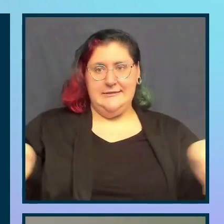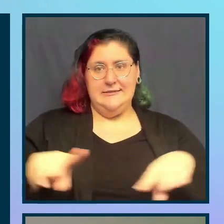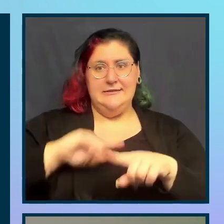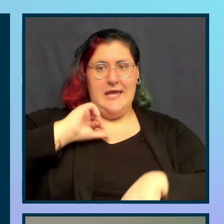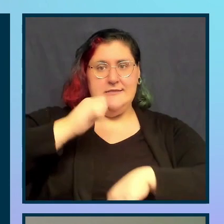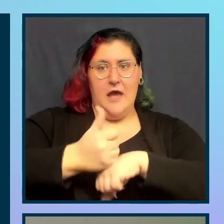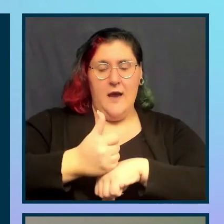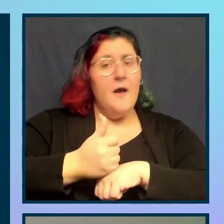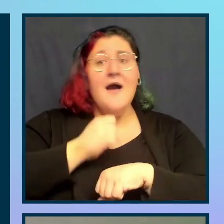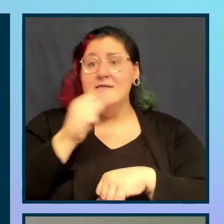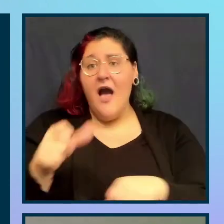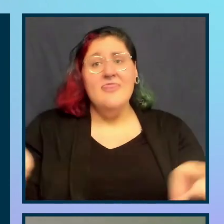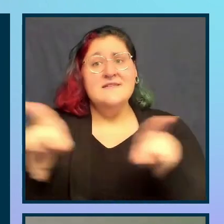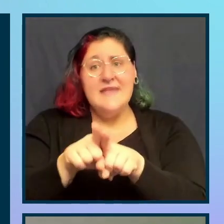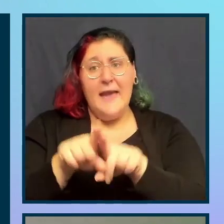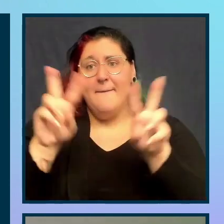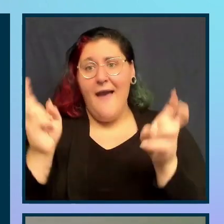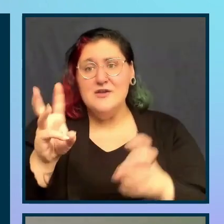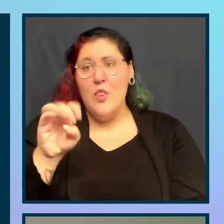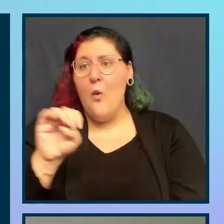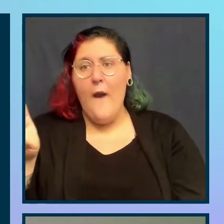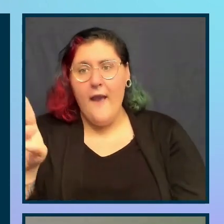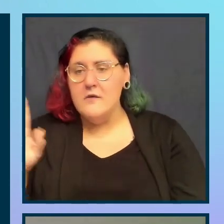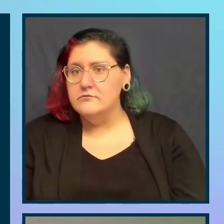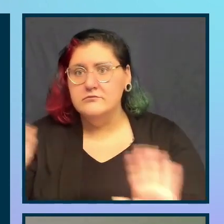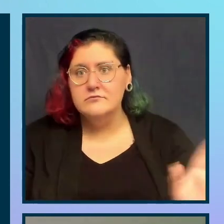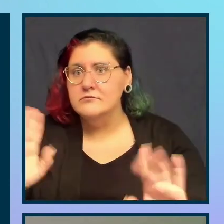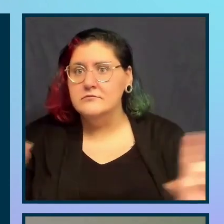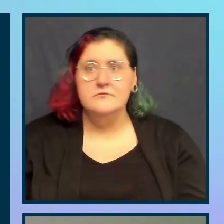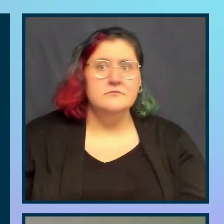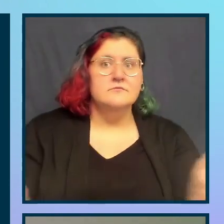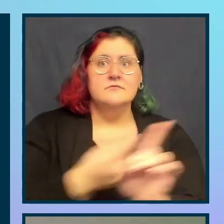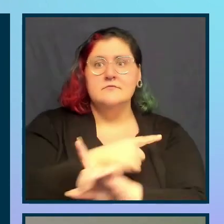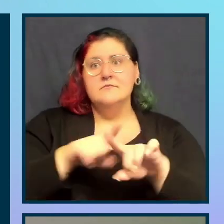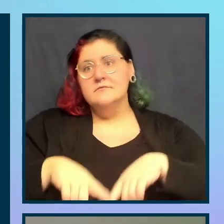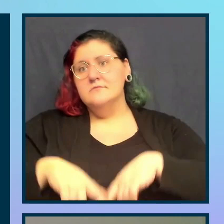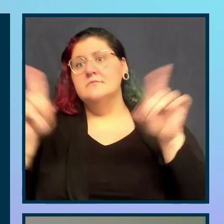and stuff in the browser with different expectations for things like how virtual cursor works in a screen reader,